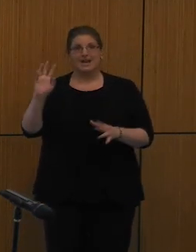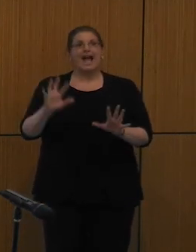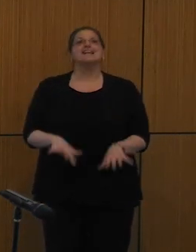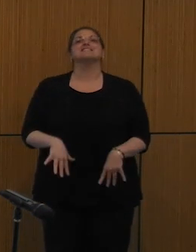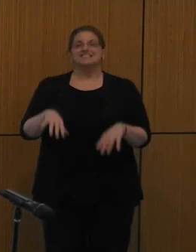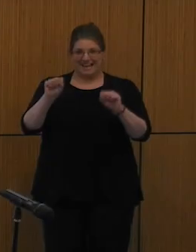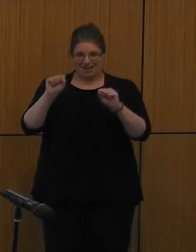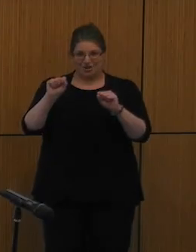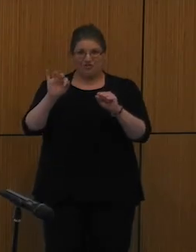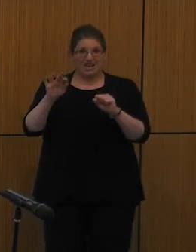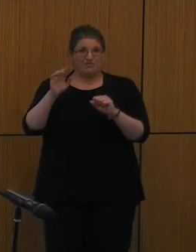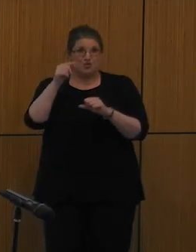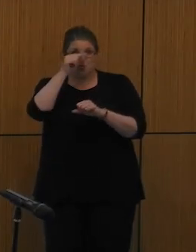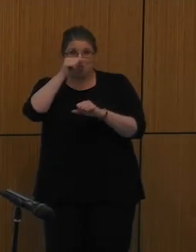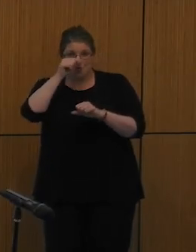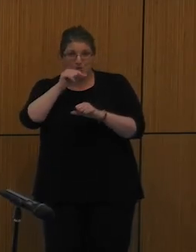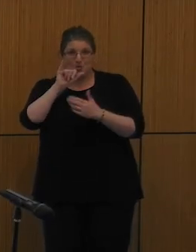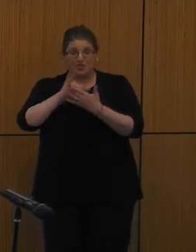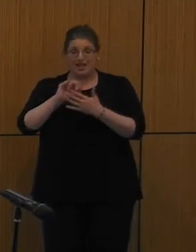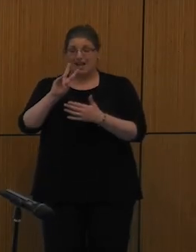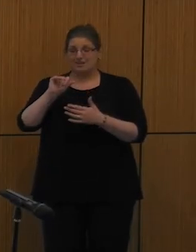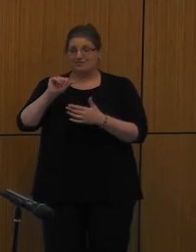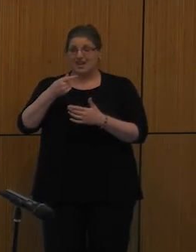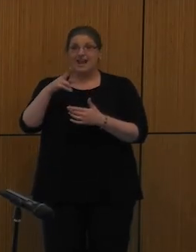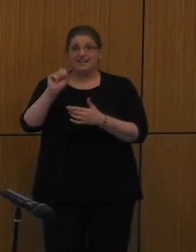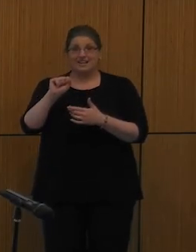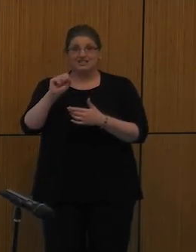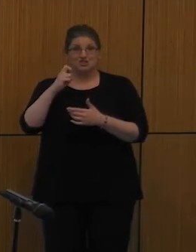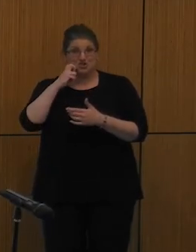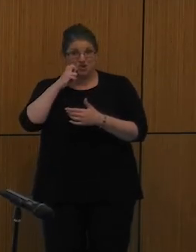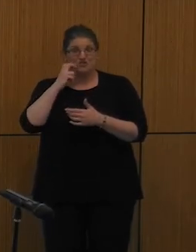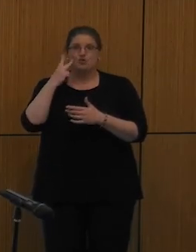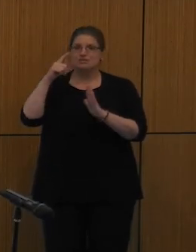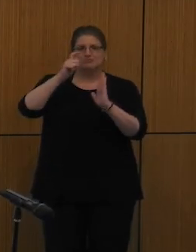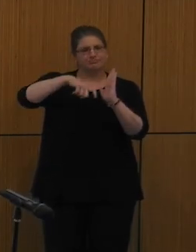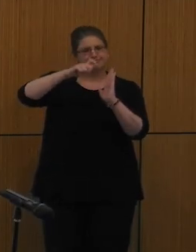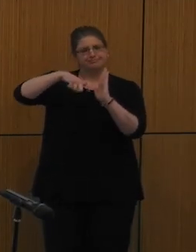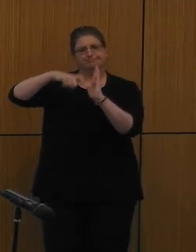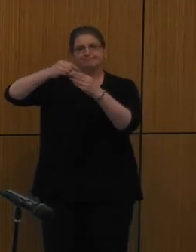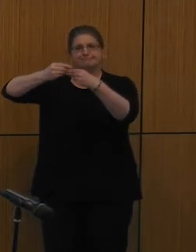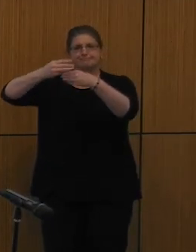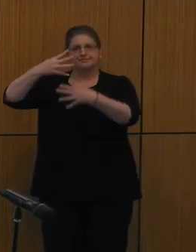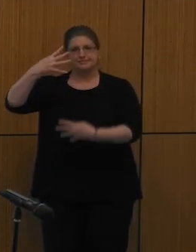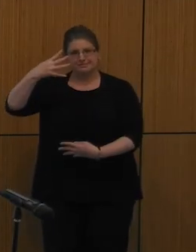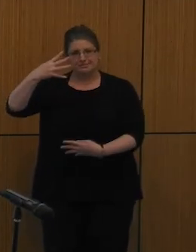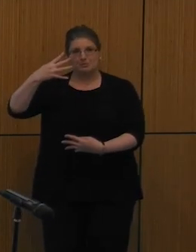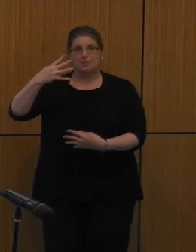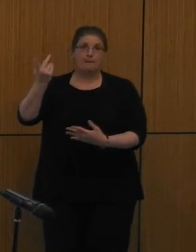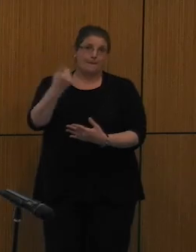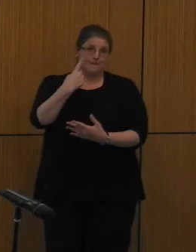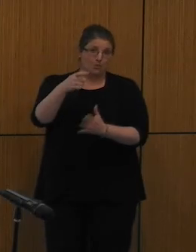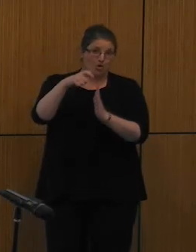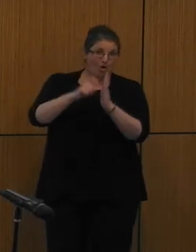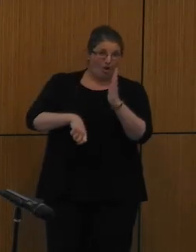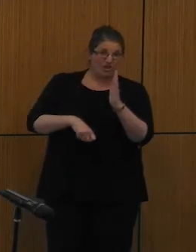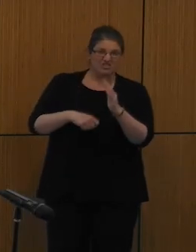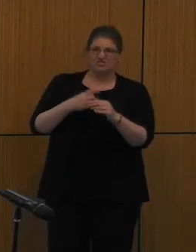So if you just Google vagus nerve, you'll get a lot of articles and a lot of them point to, like I said, social media. So here's an article this was from a couple of years ago